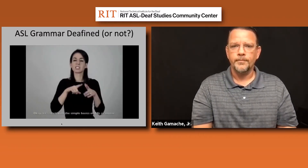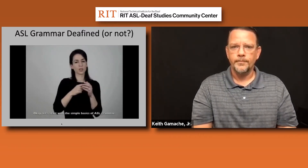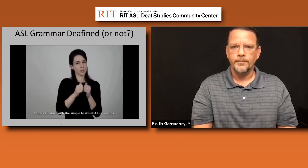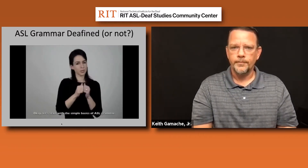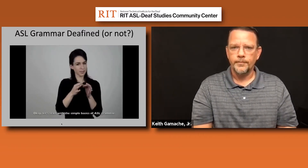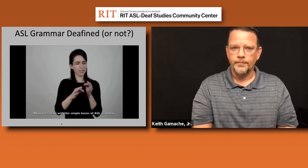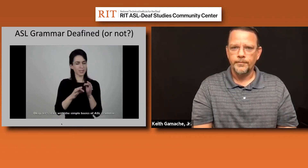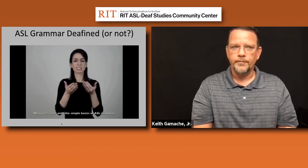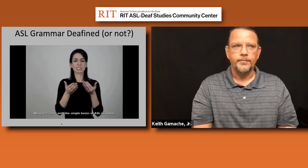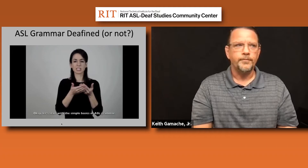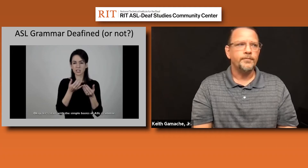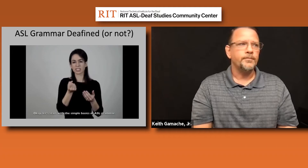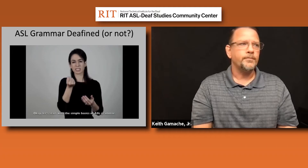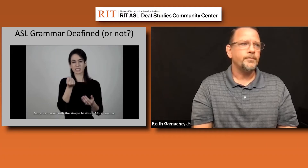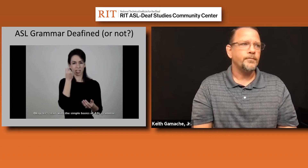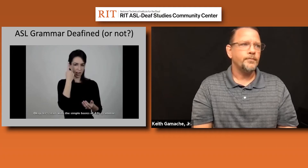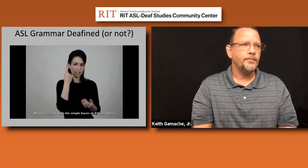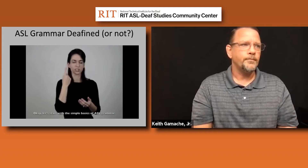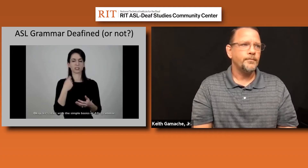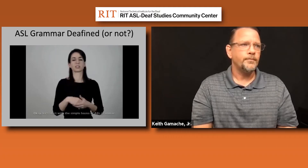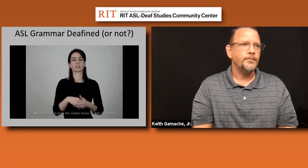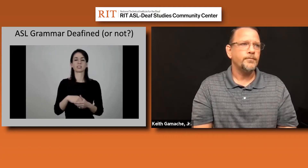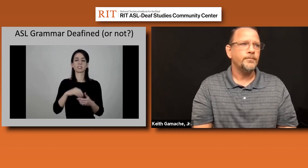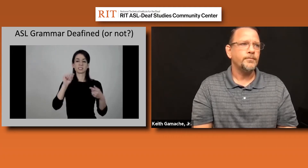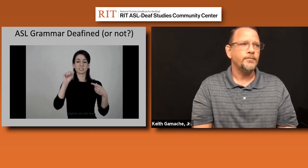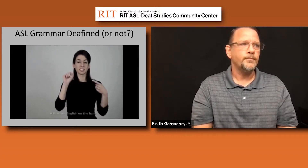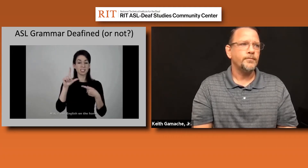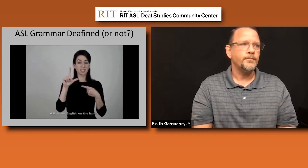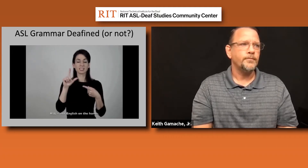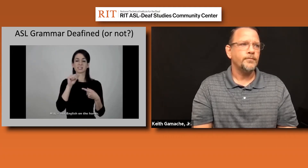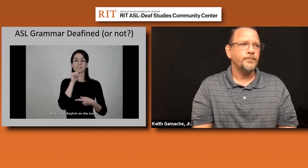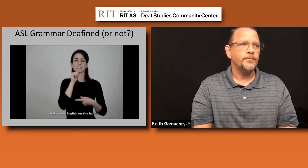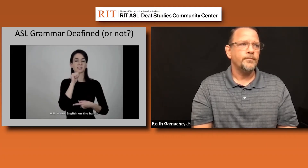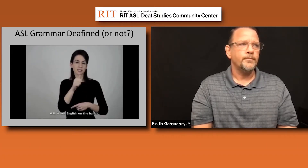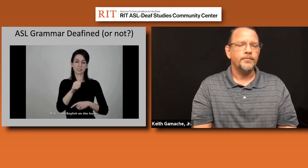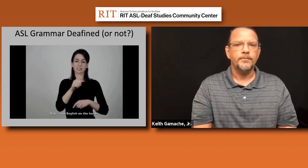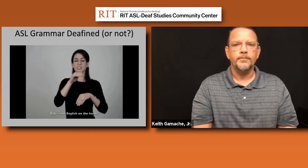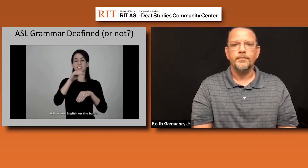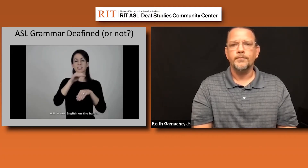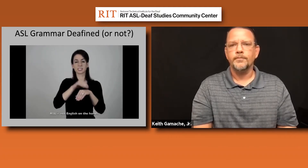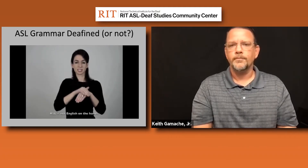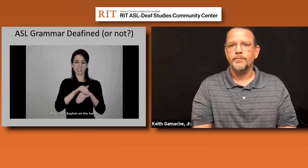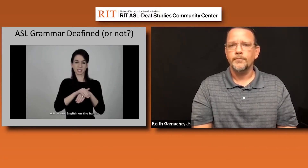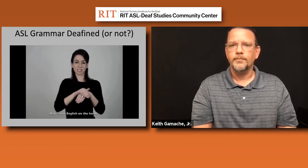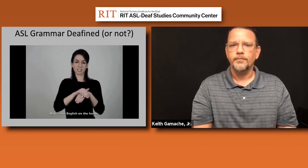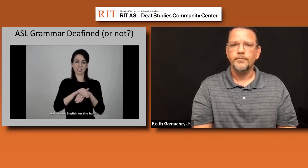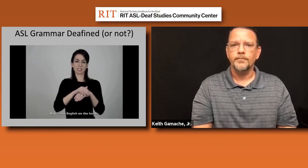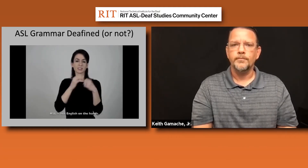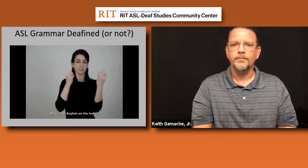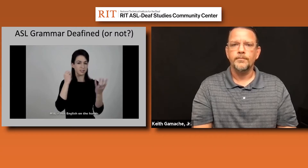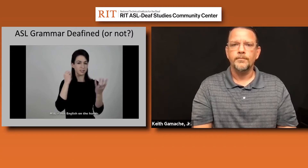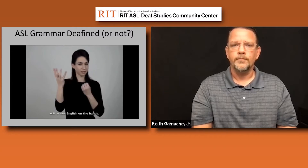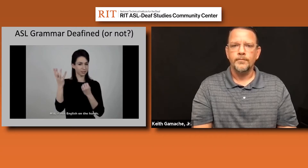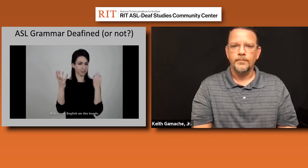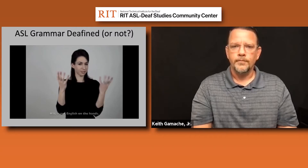OK. Let's start with the simple basics of ASL grammar. ASL is not English on hands.